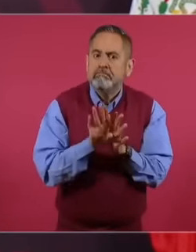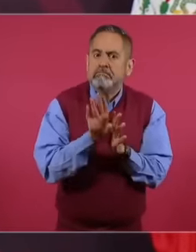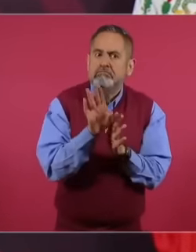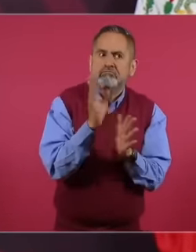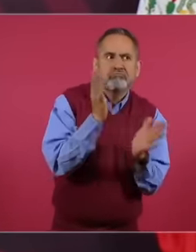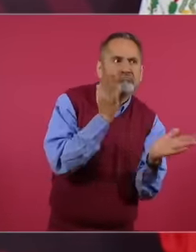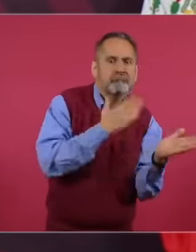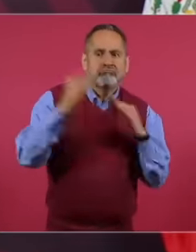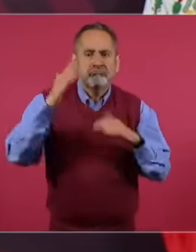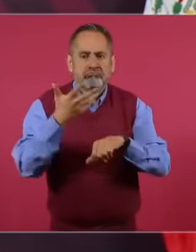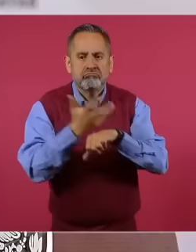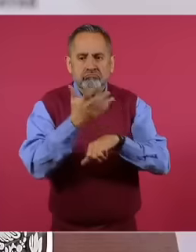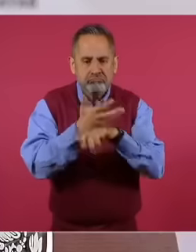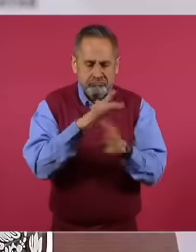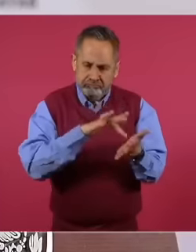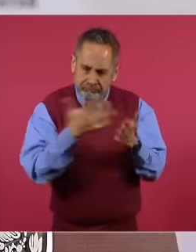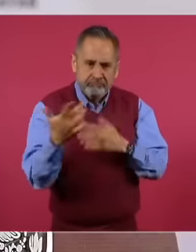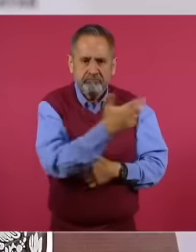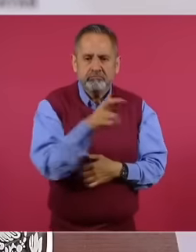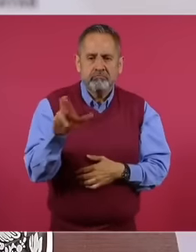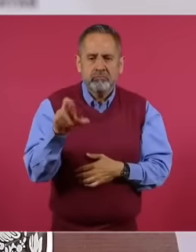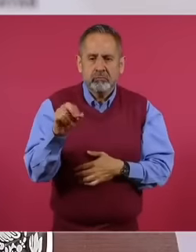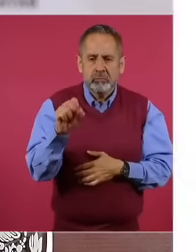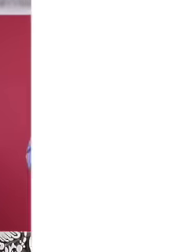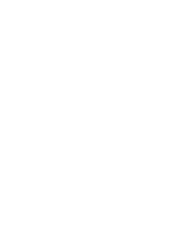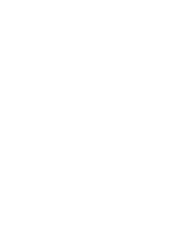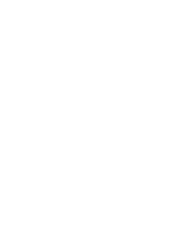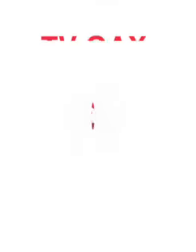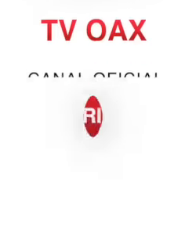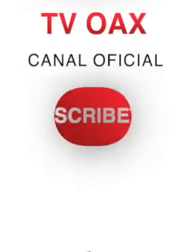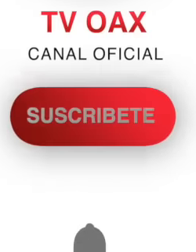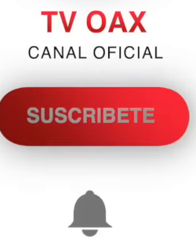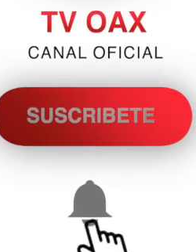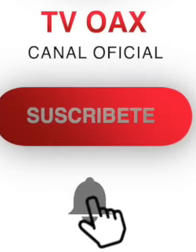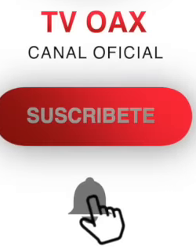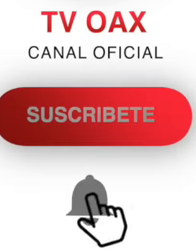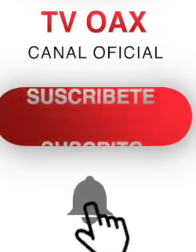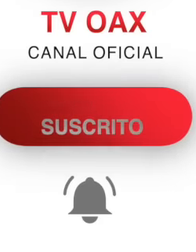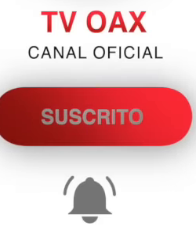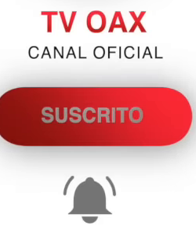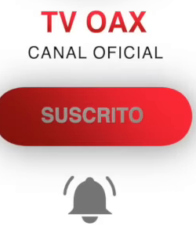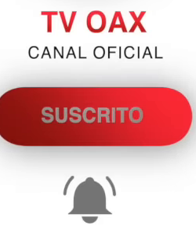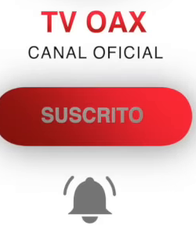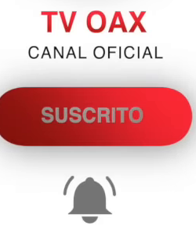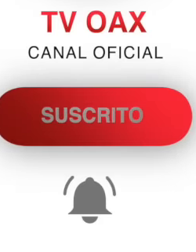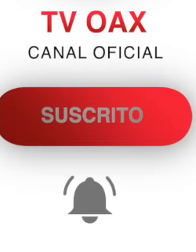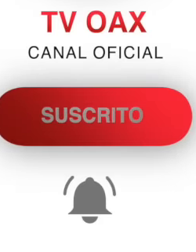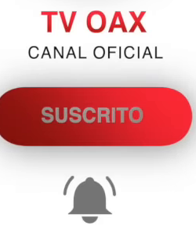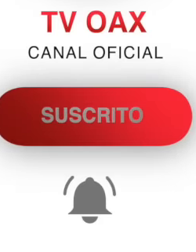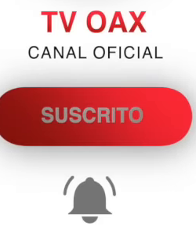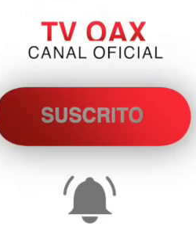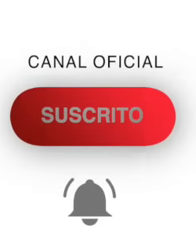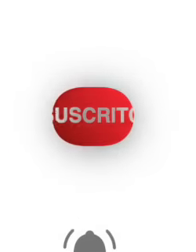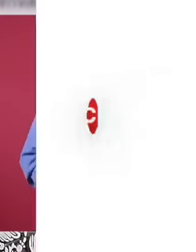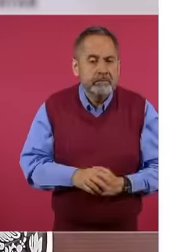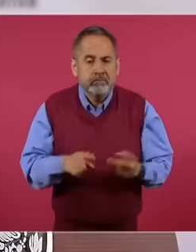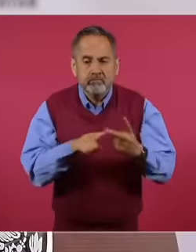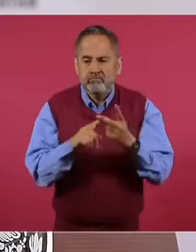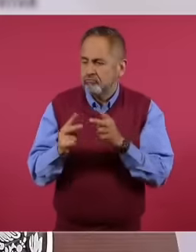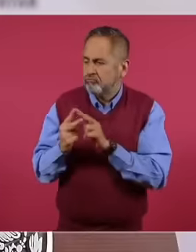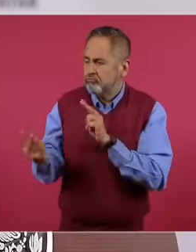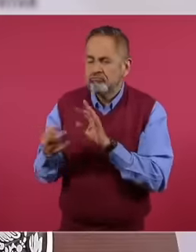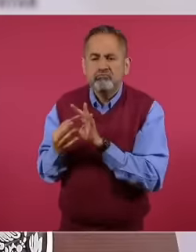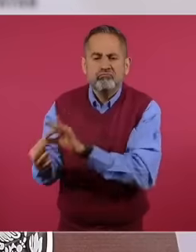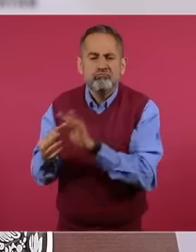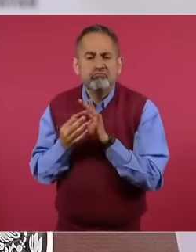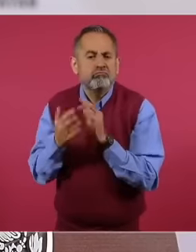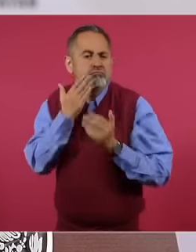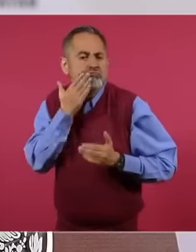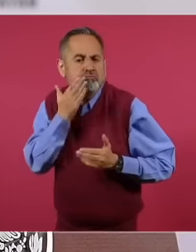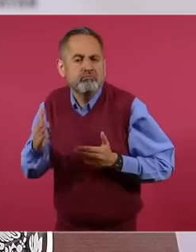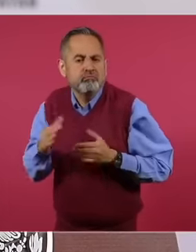people forward and carries out a policy of good neighborliness.